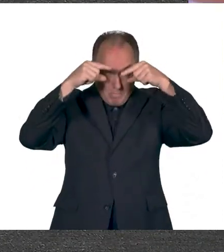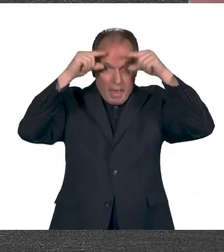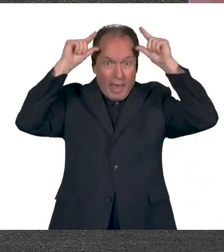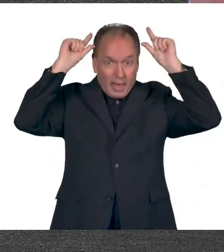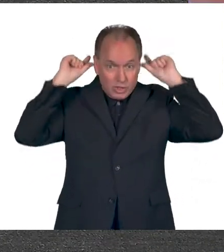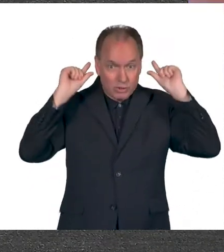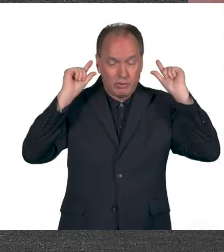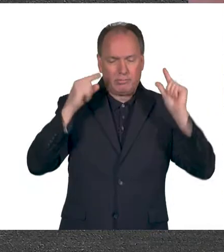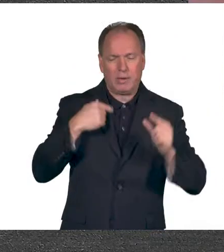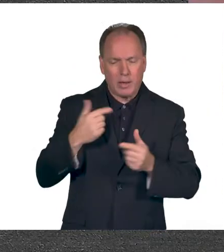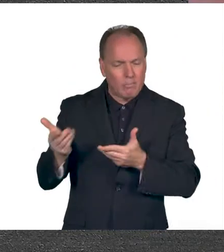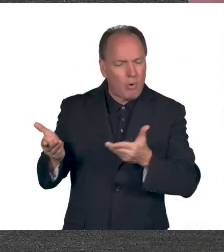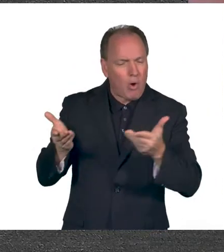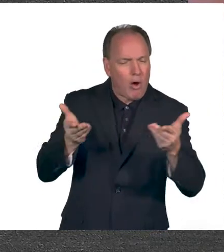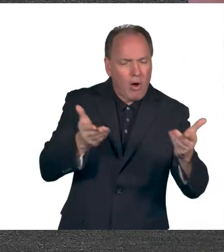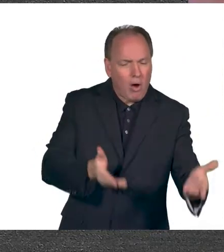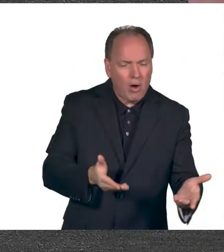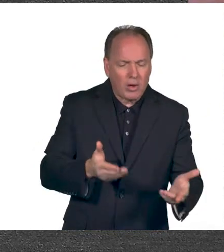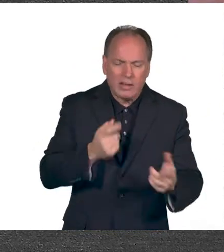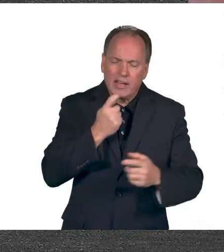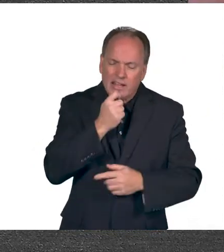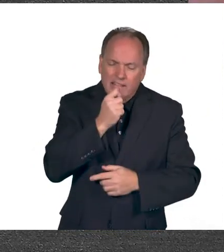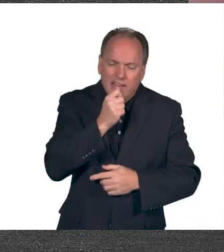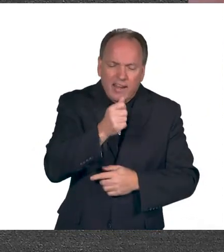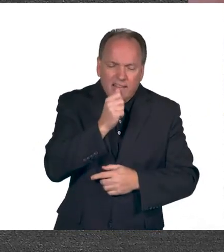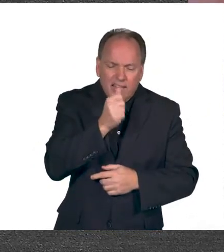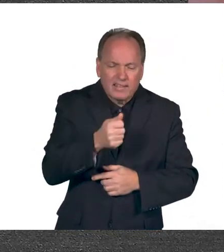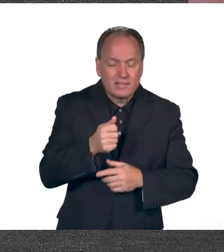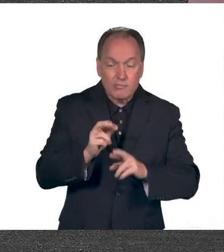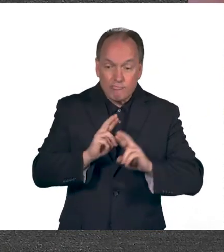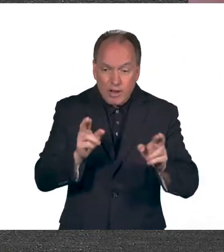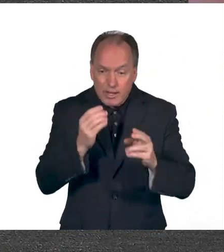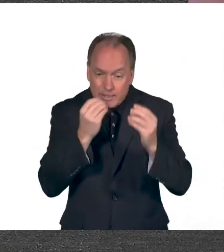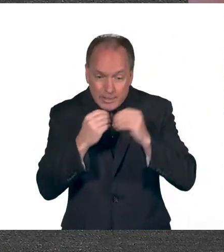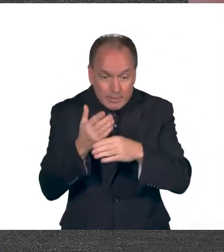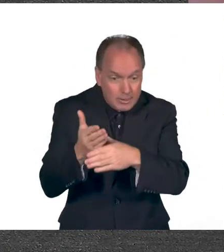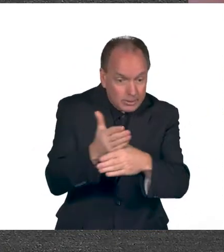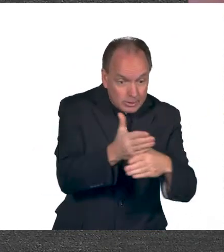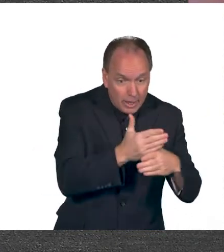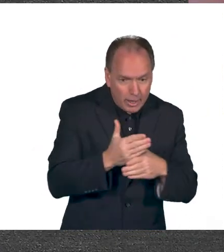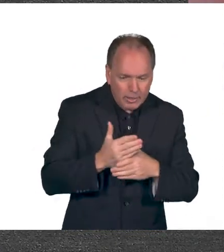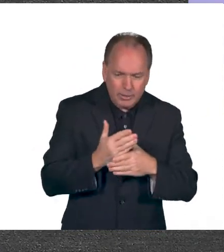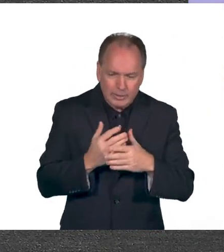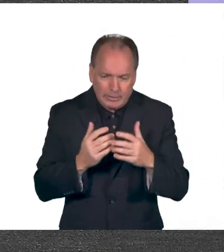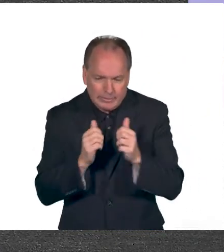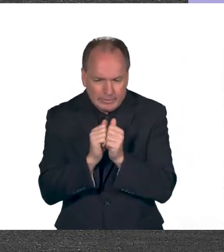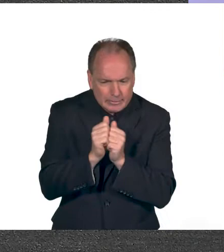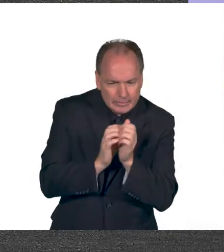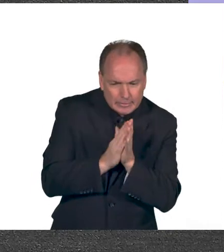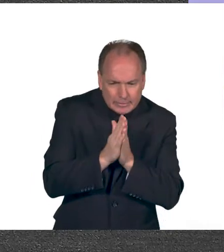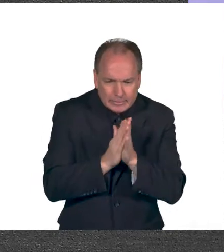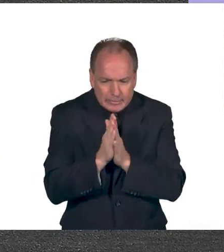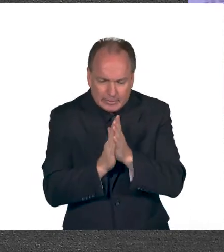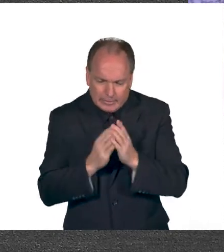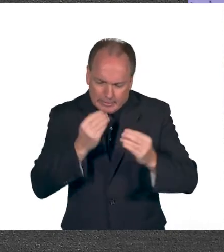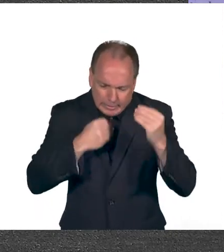"I brought honey nuts badger says with a grin, 'Let's divvy them up, cozy down and dig in.'